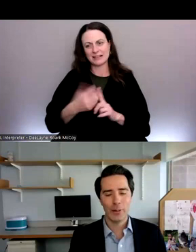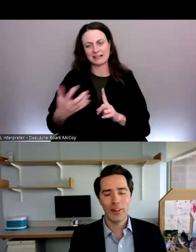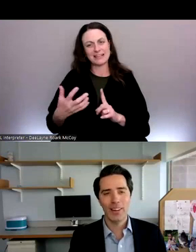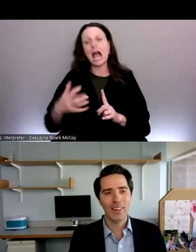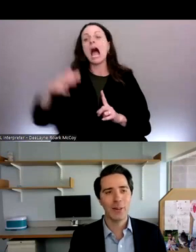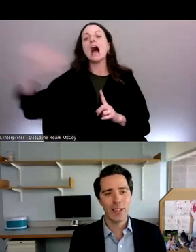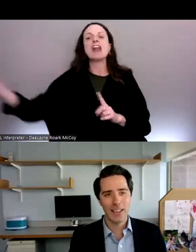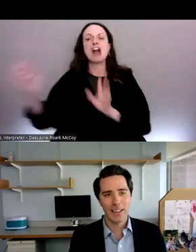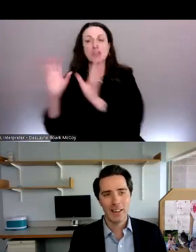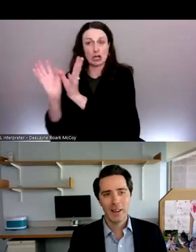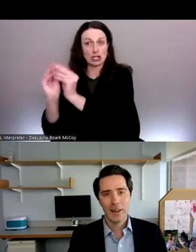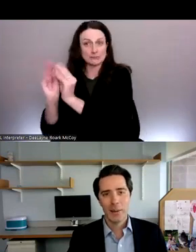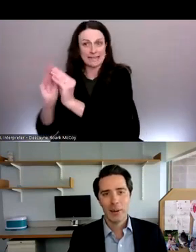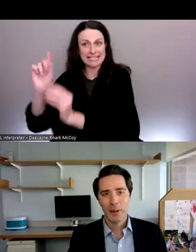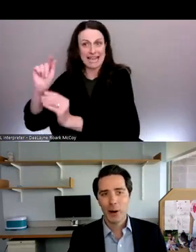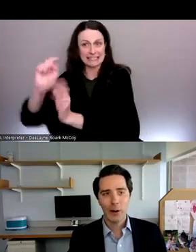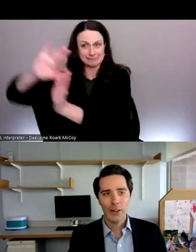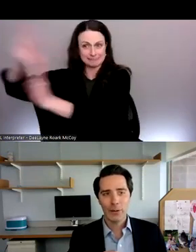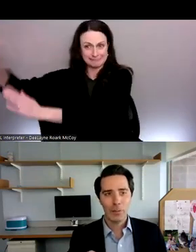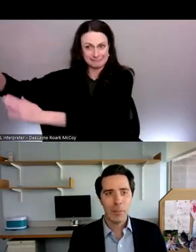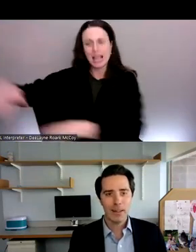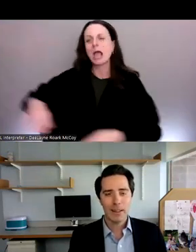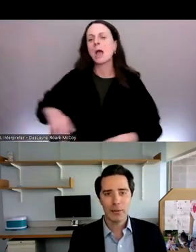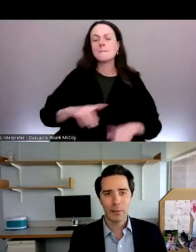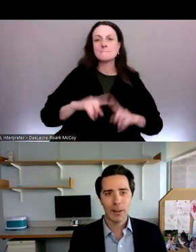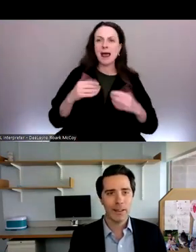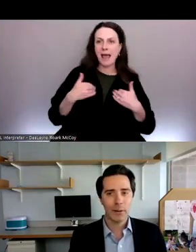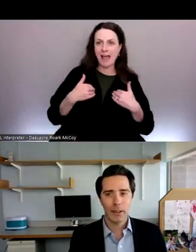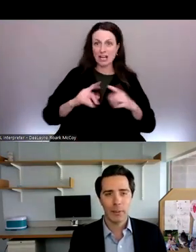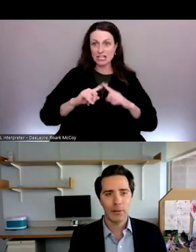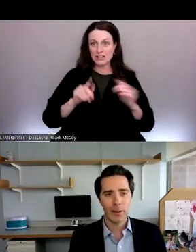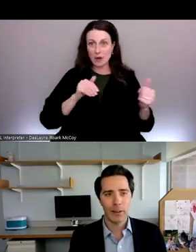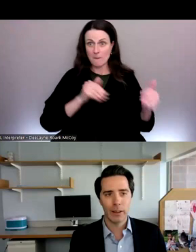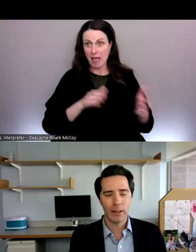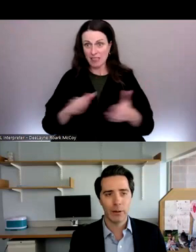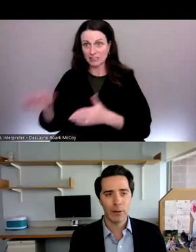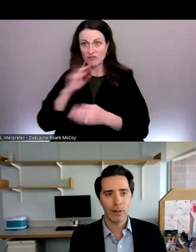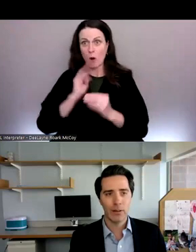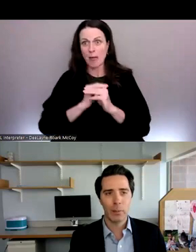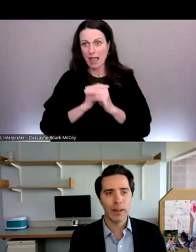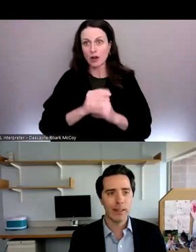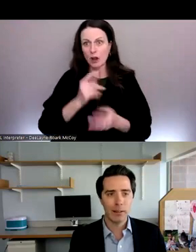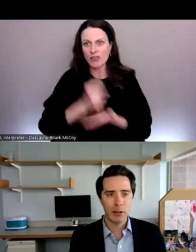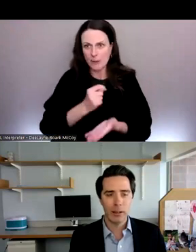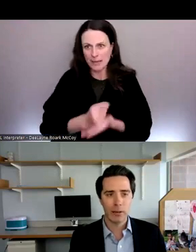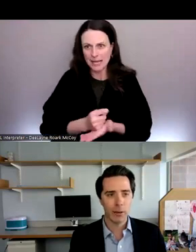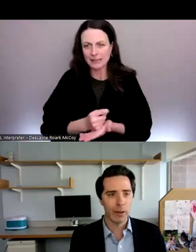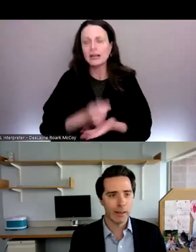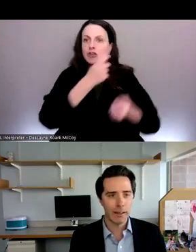another date but there are different methods for molecular therapy for hearing loss so